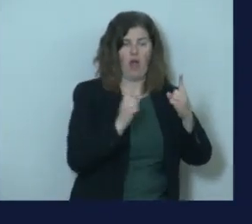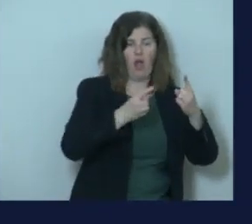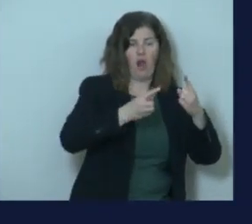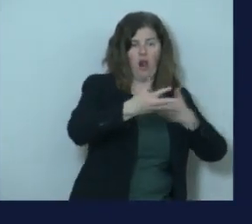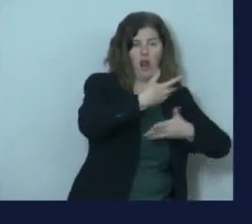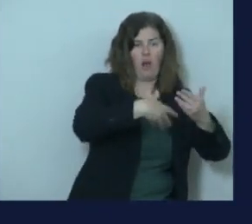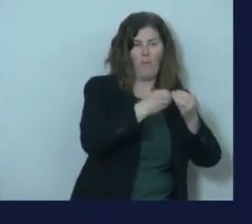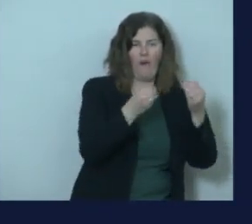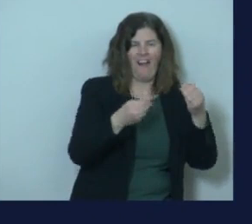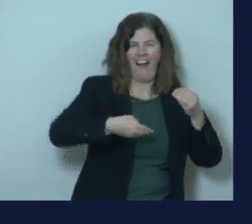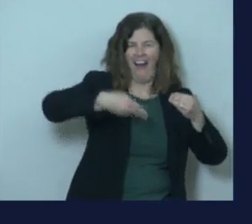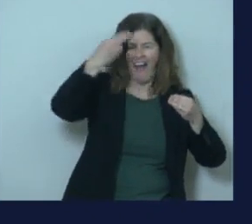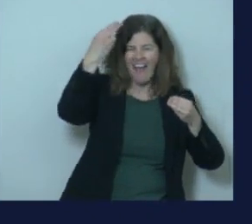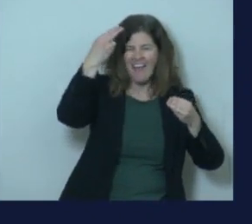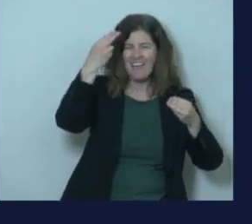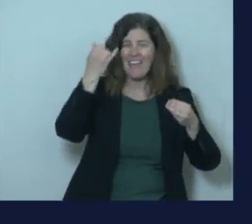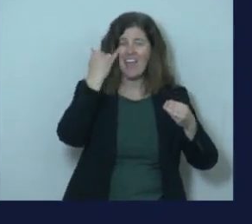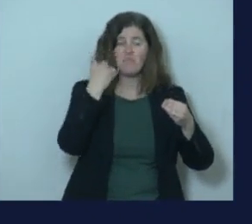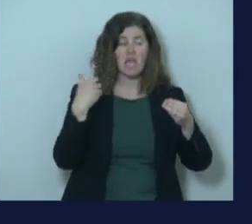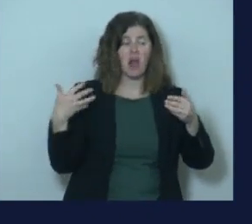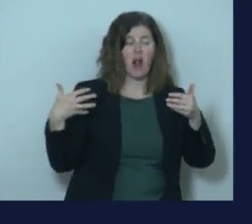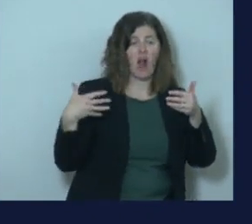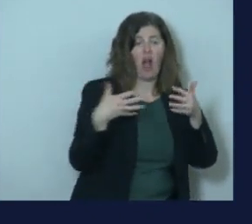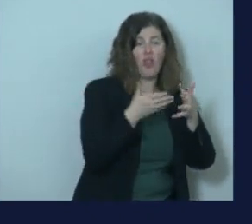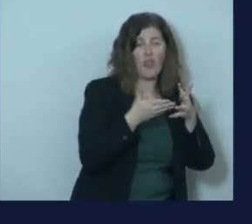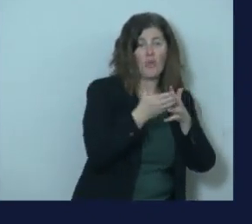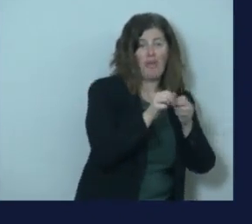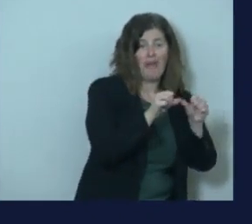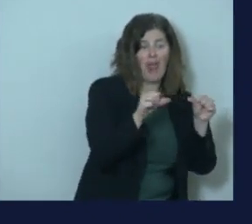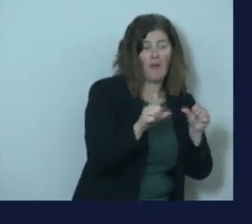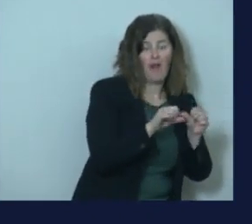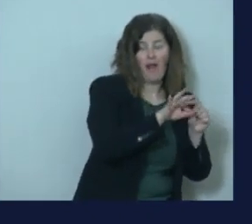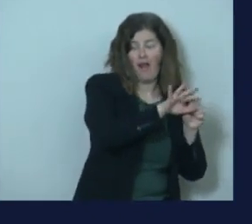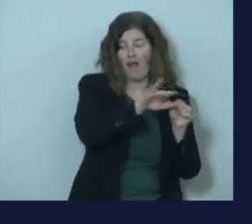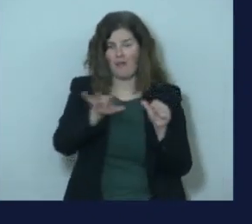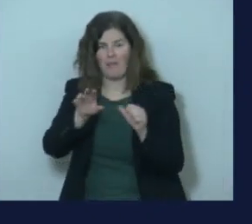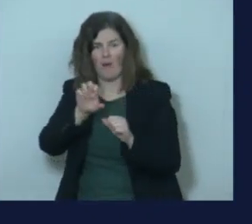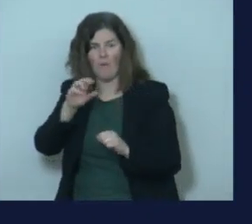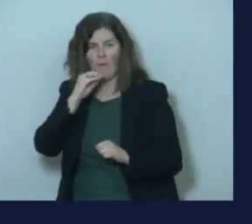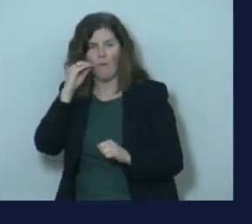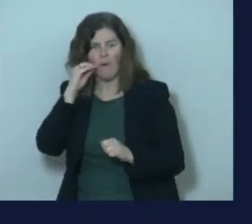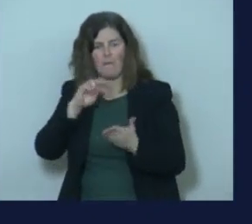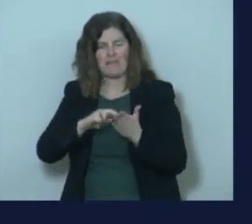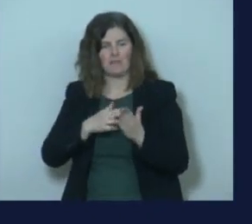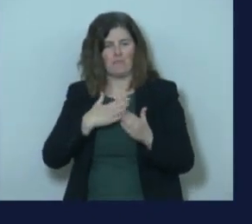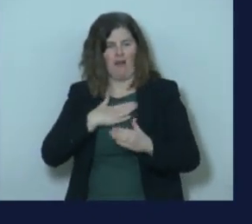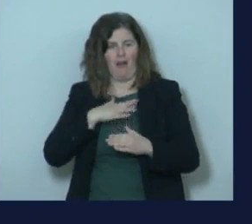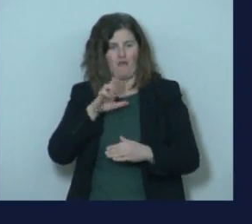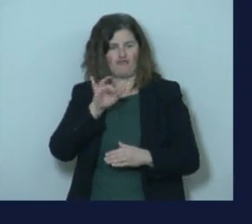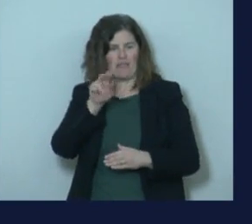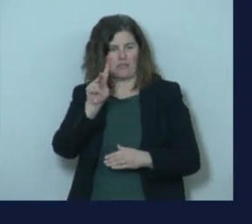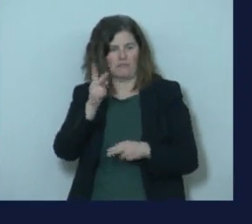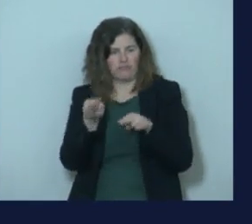, GROCERY STORES, GAS STATIONS, CONVENIENCE STORES, PARKS GETS HIGHER AND HIGHER.